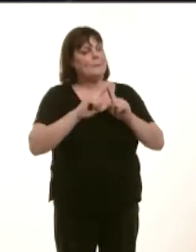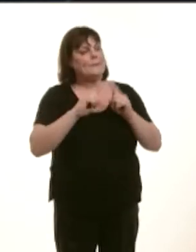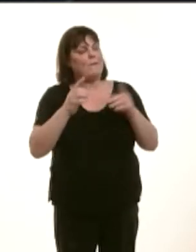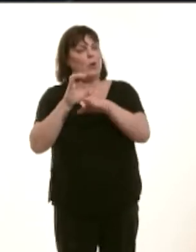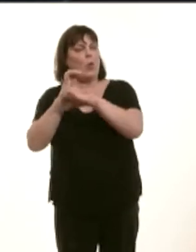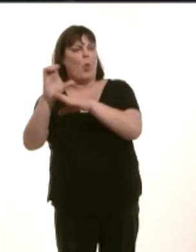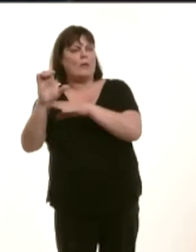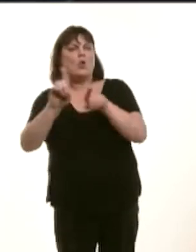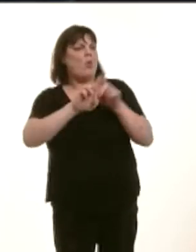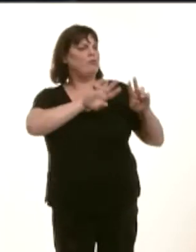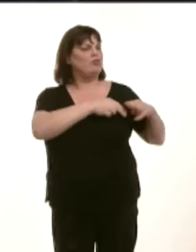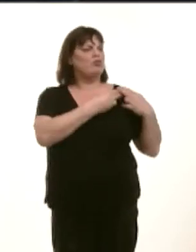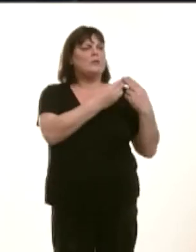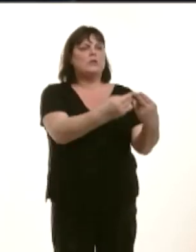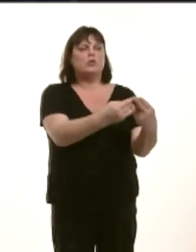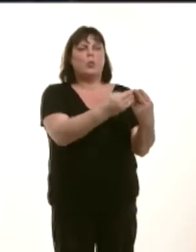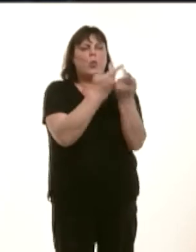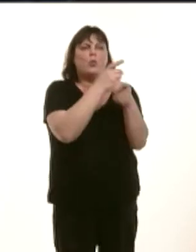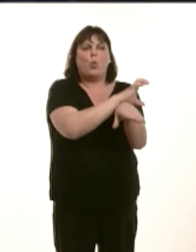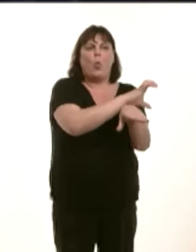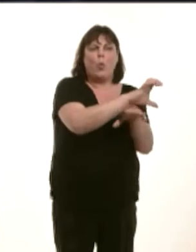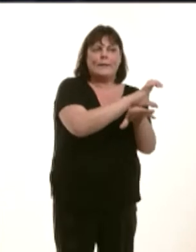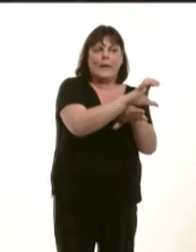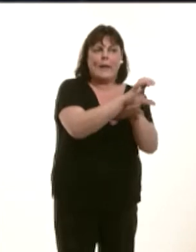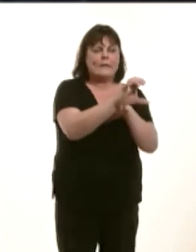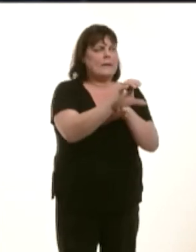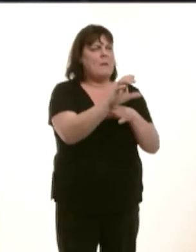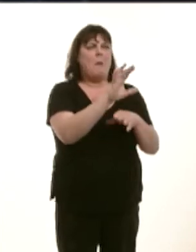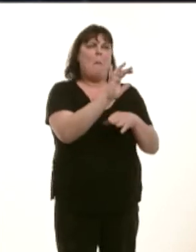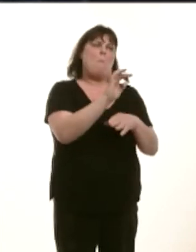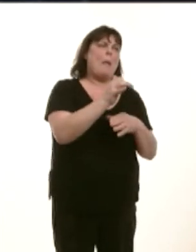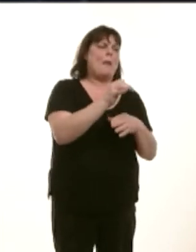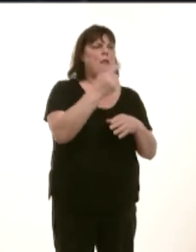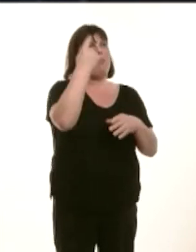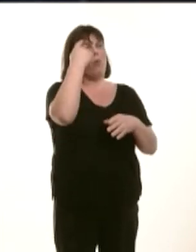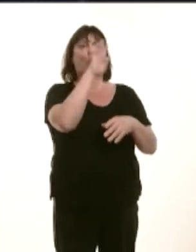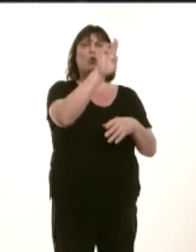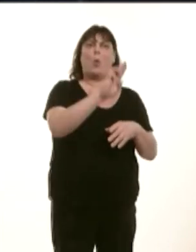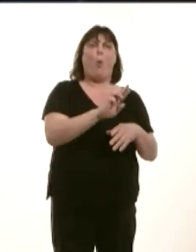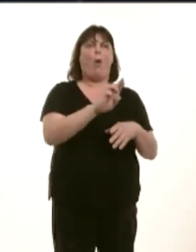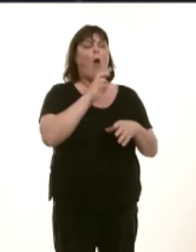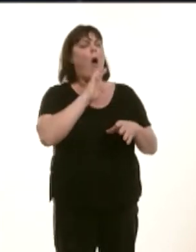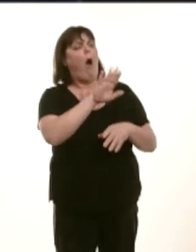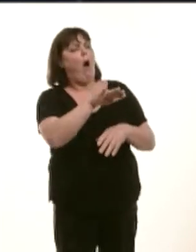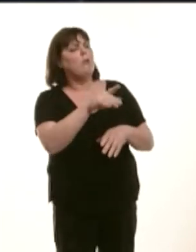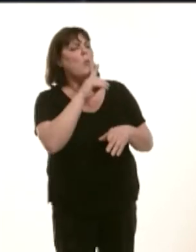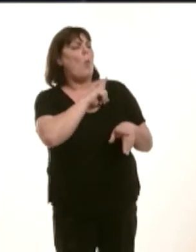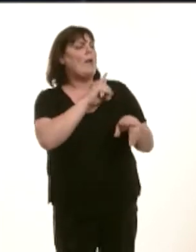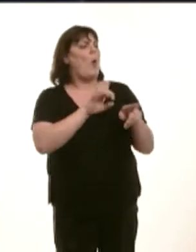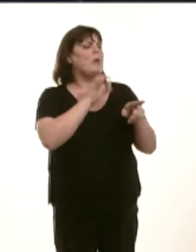they believe perhaps some of the school career service would apply to them. So, I wonder